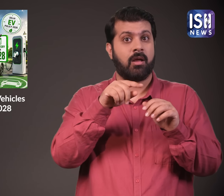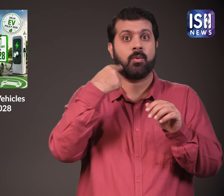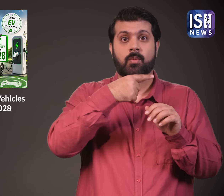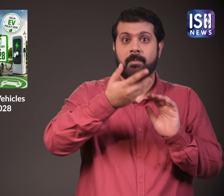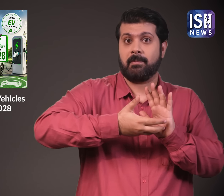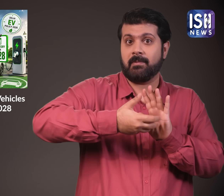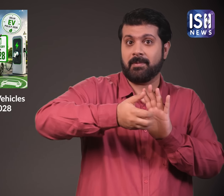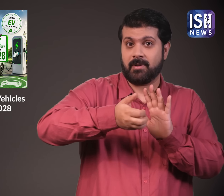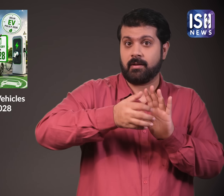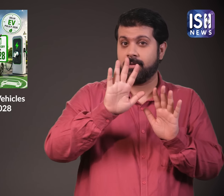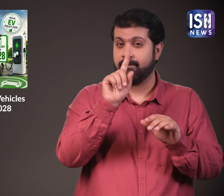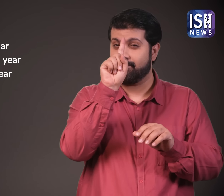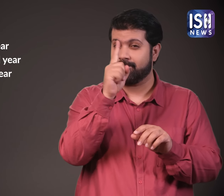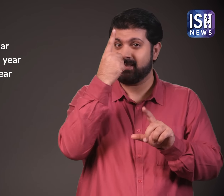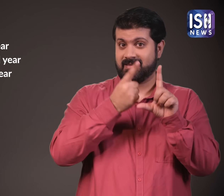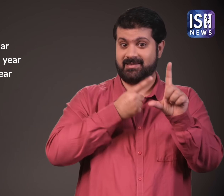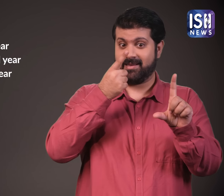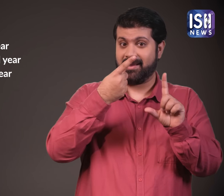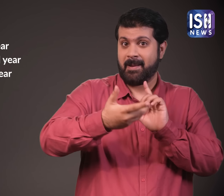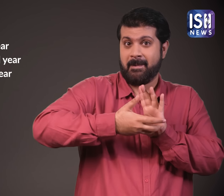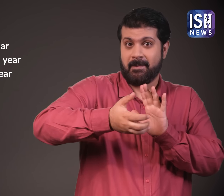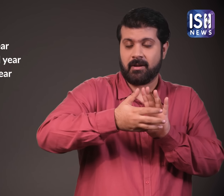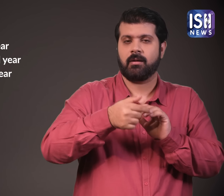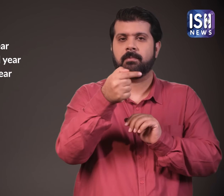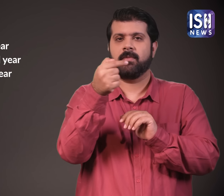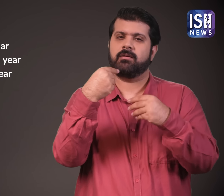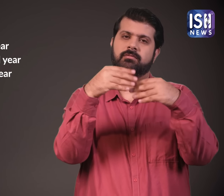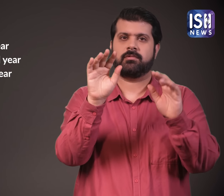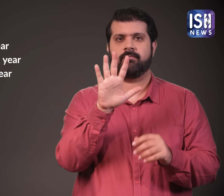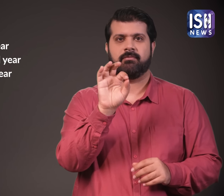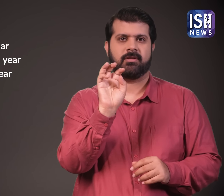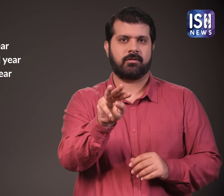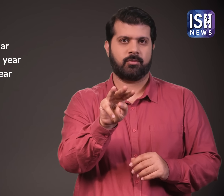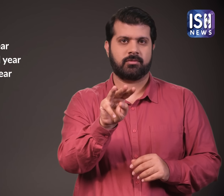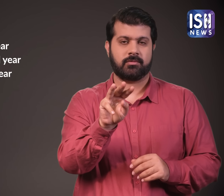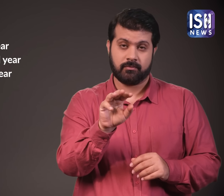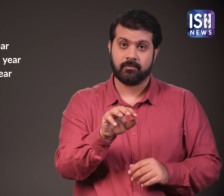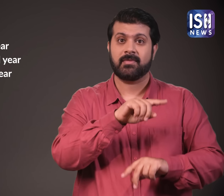Up to ₹50,000 in the first year.